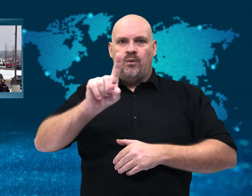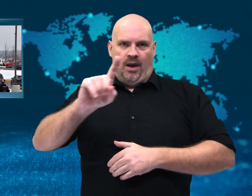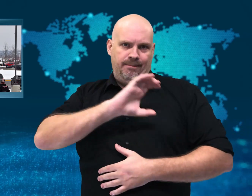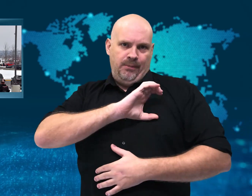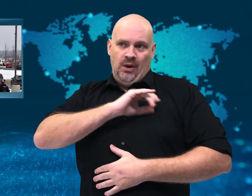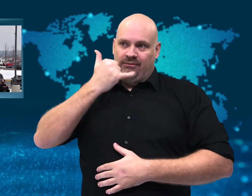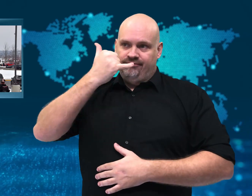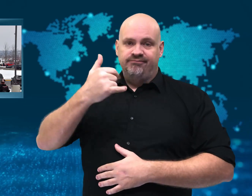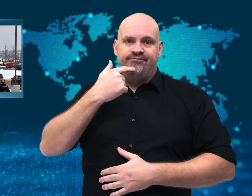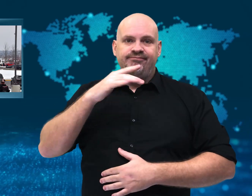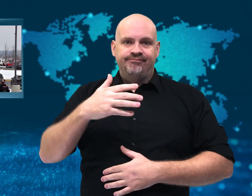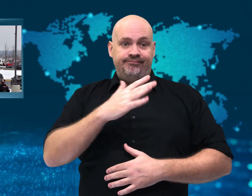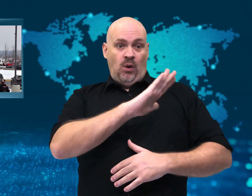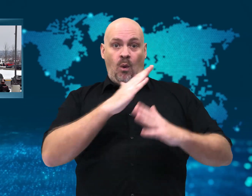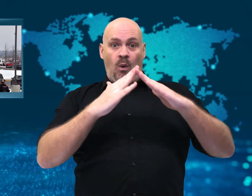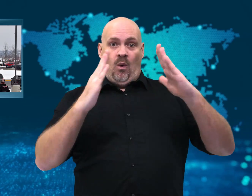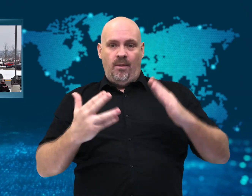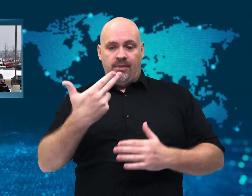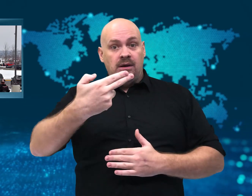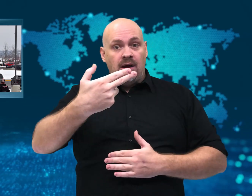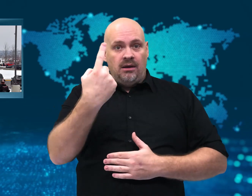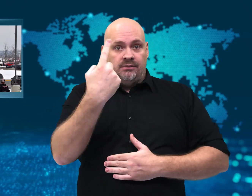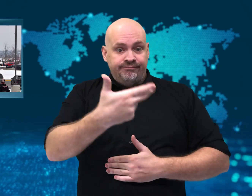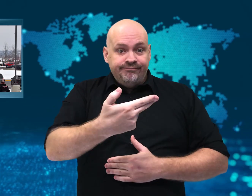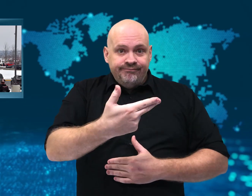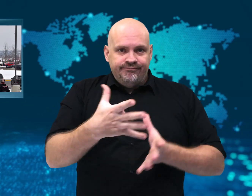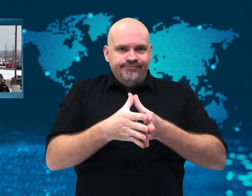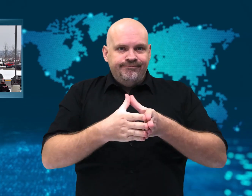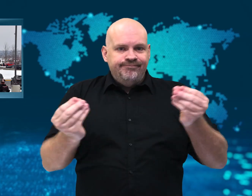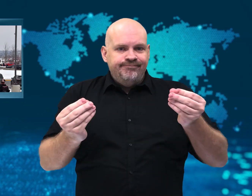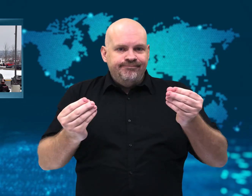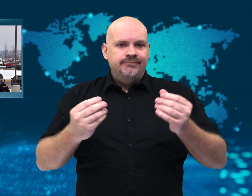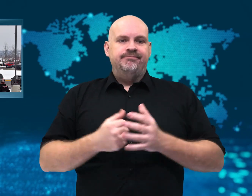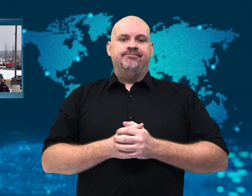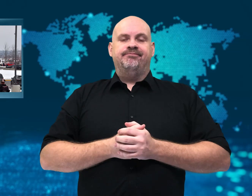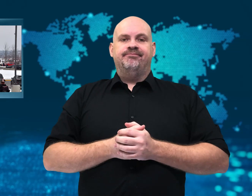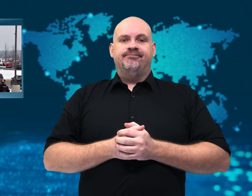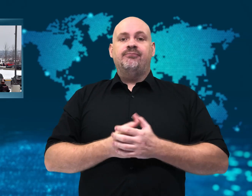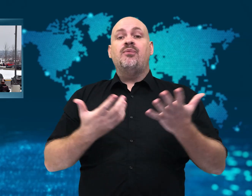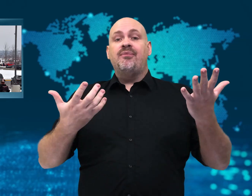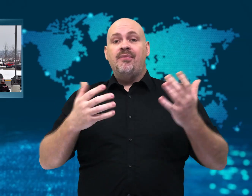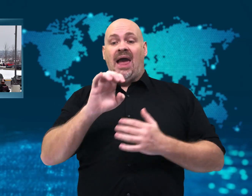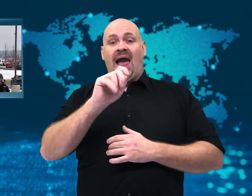The father called 911 and reported his gun missing.